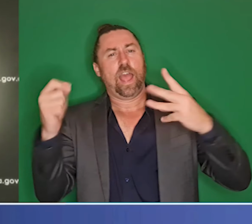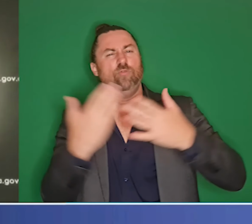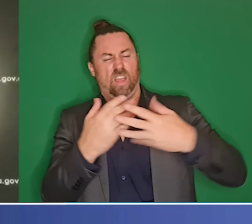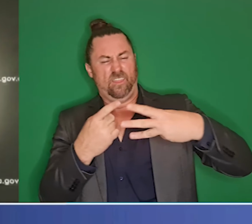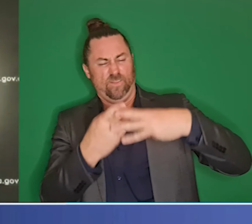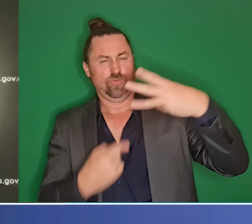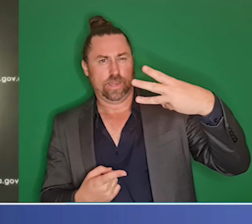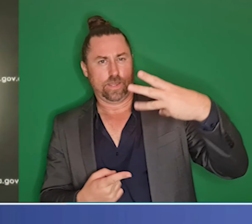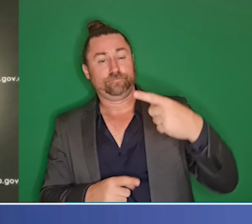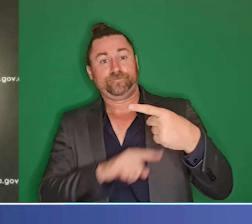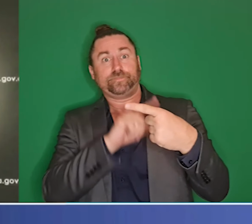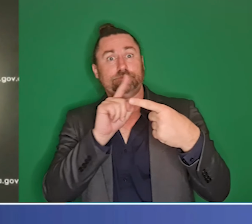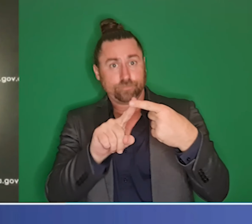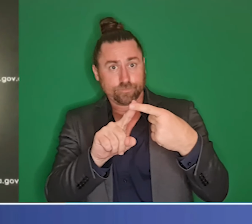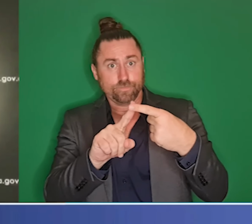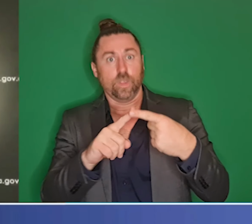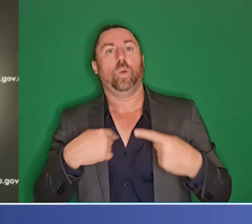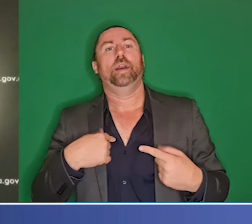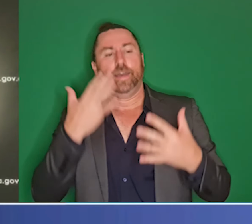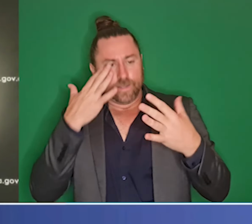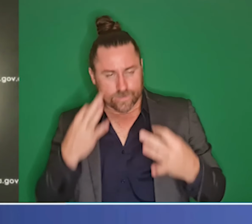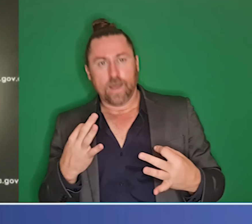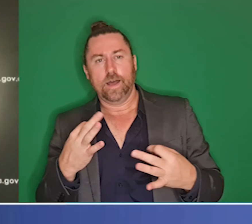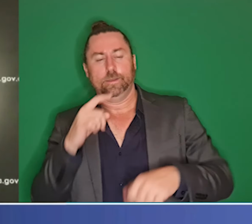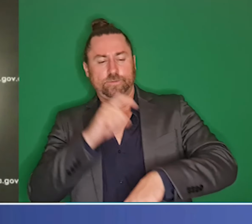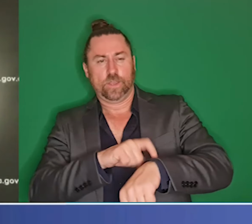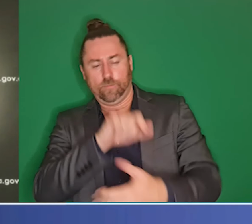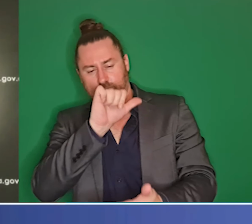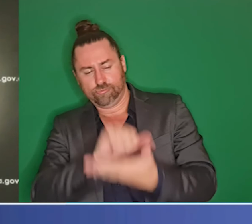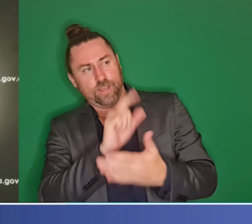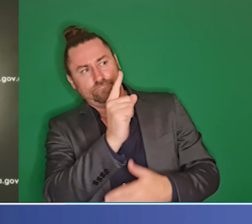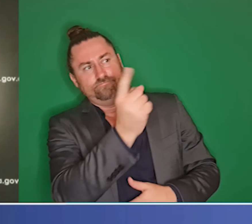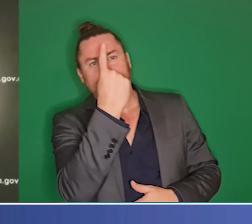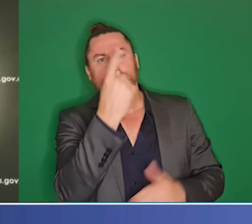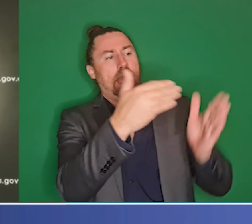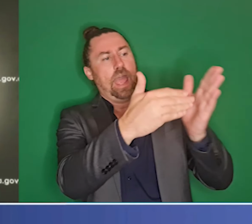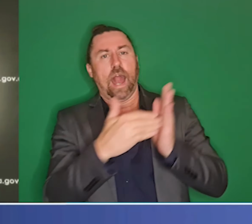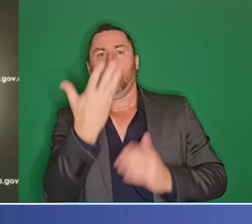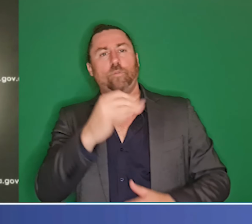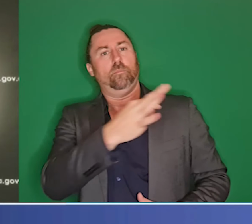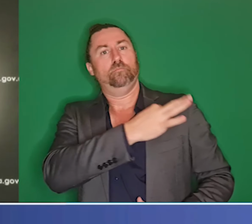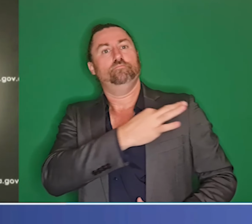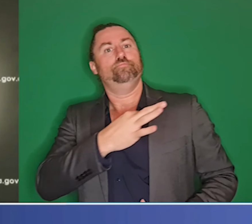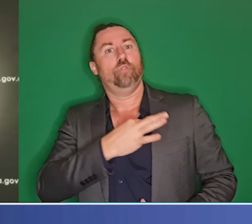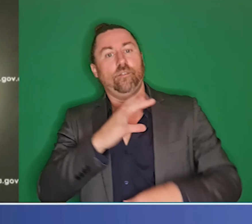Firstly, we are activating the private hospitals agreement. This agreement was established